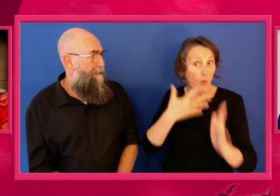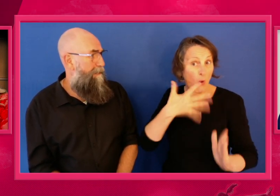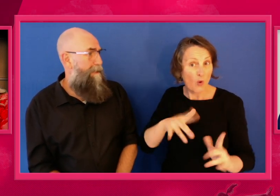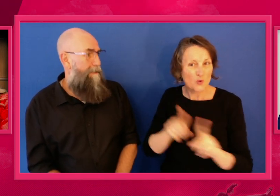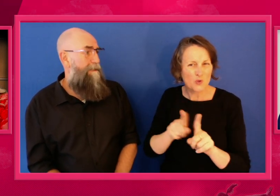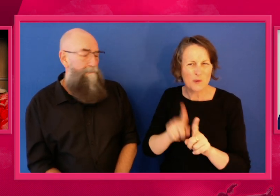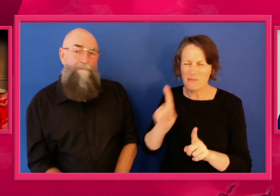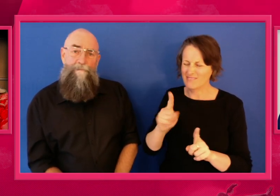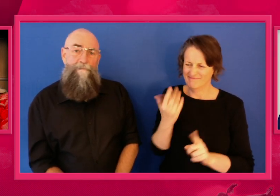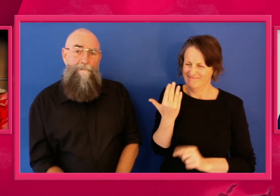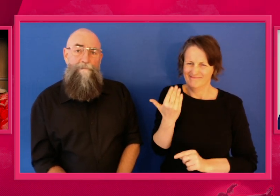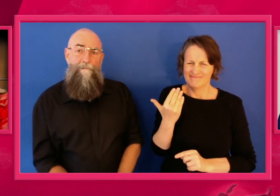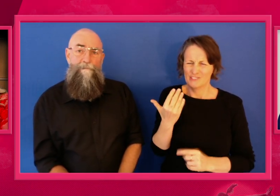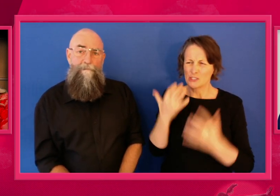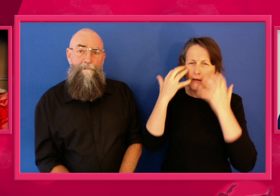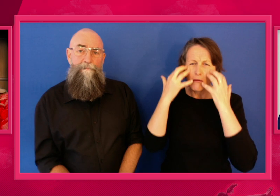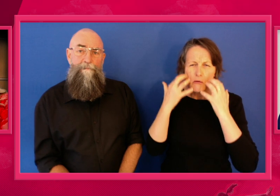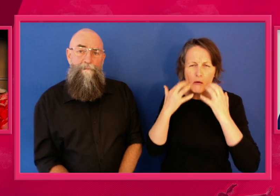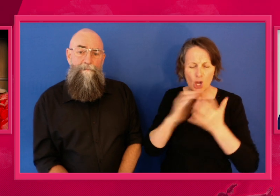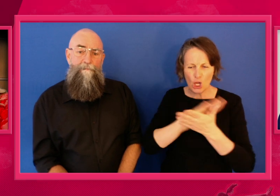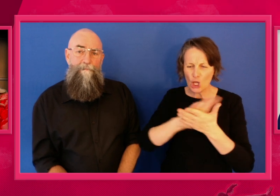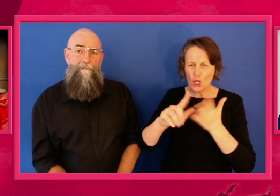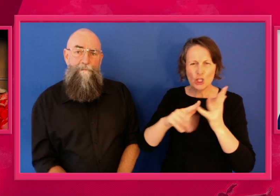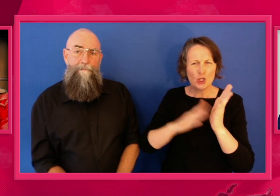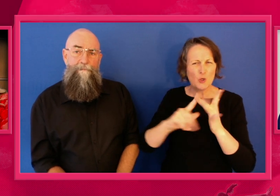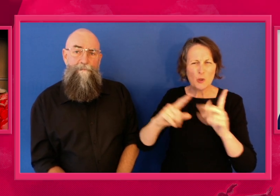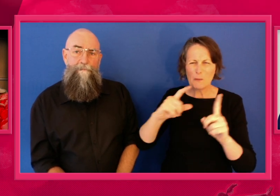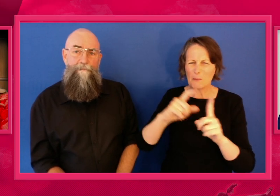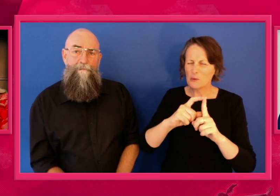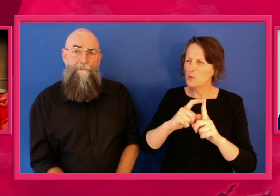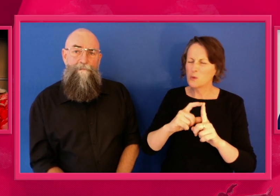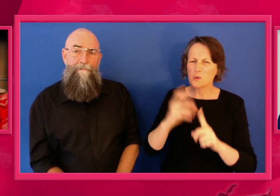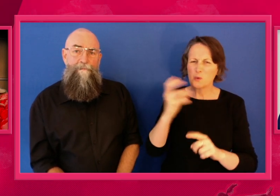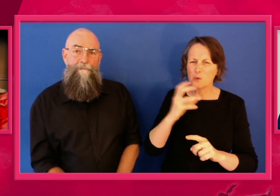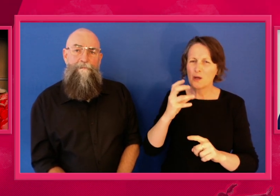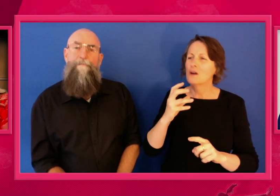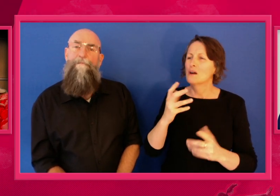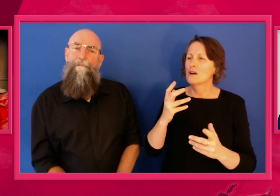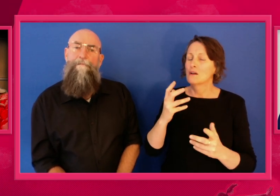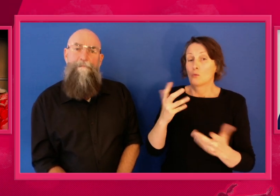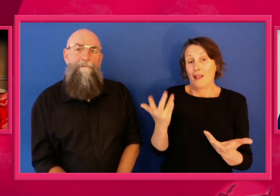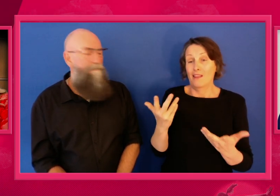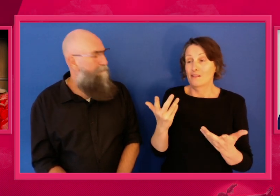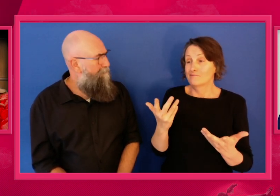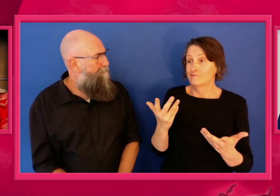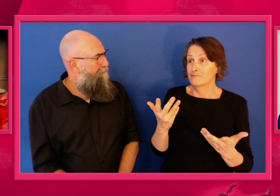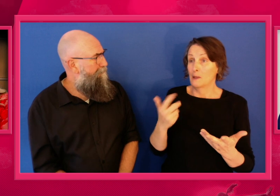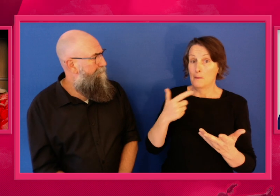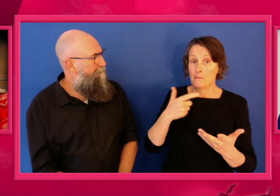Like, when I got out, well, when I was sitting in cool room, and then got out onto the track.